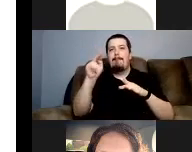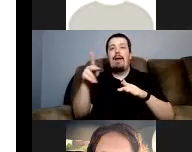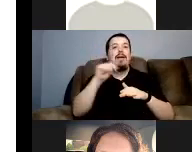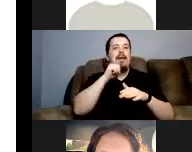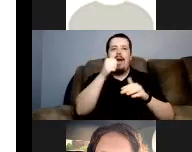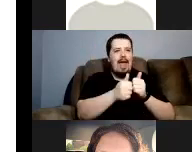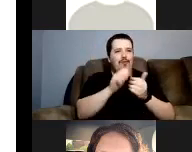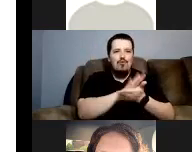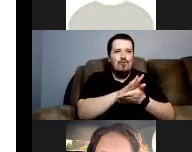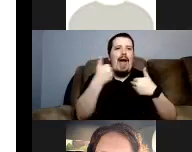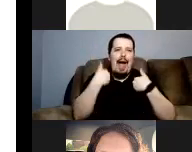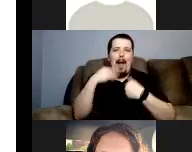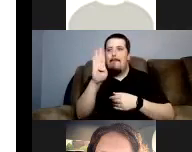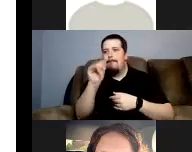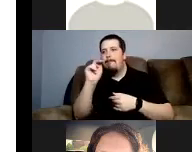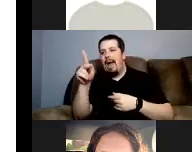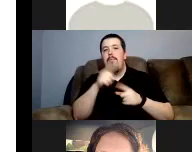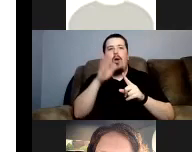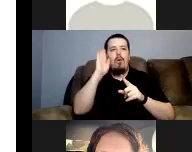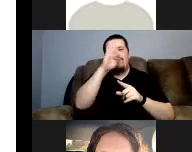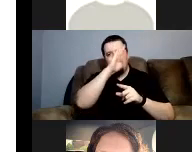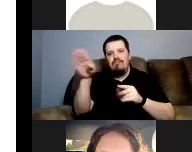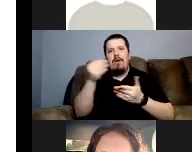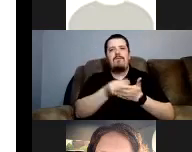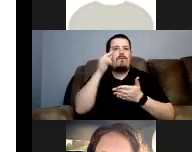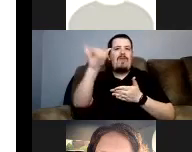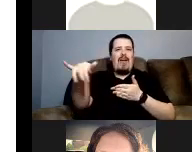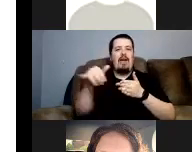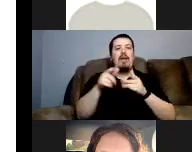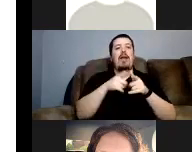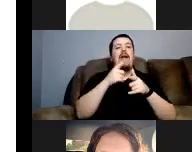but they'll get direct funding for something like this. And then outcomes, they haven't released the